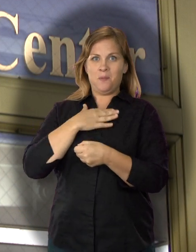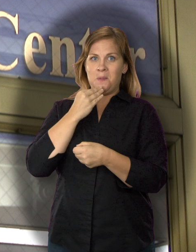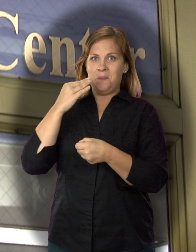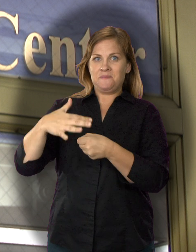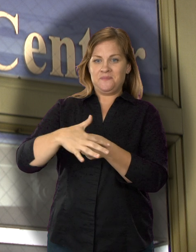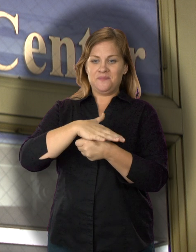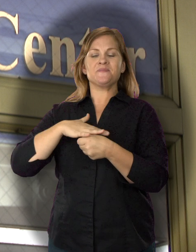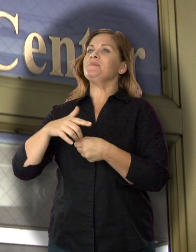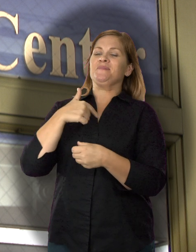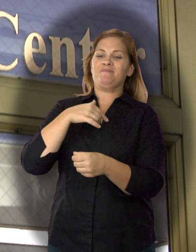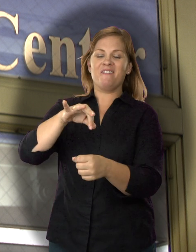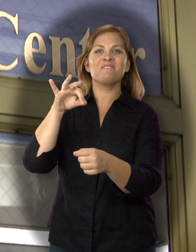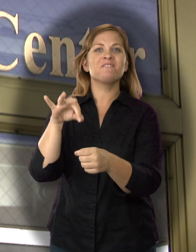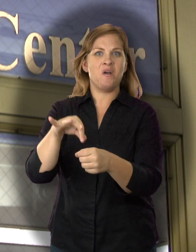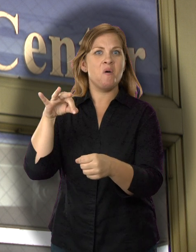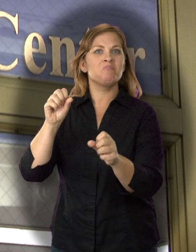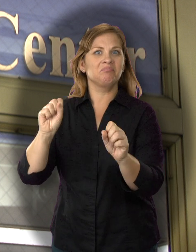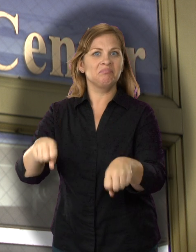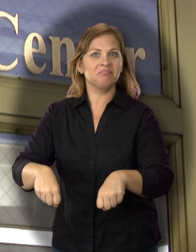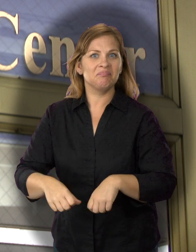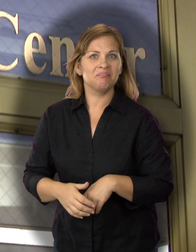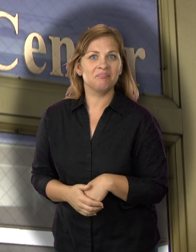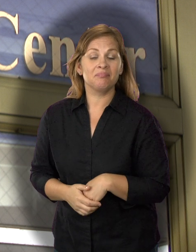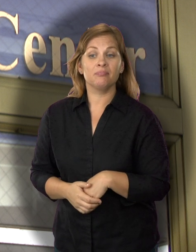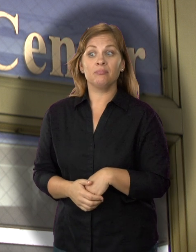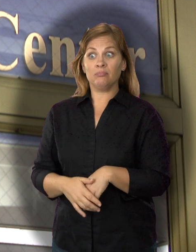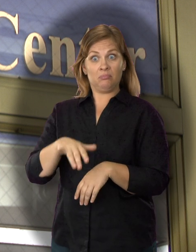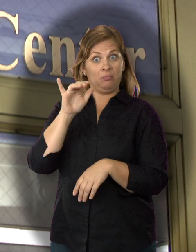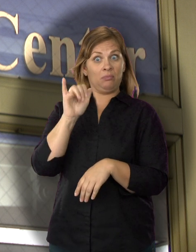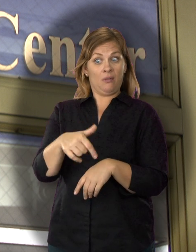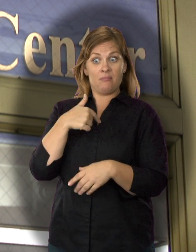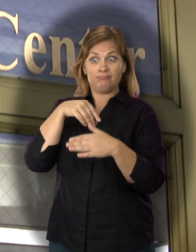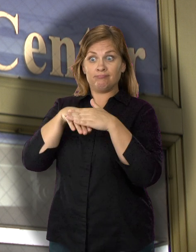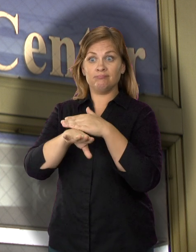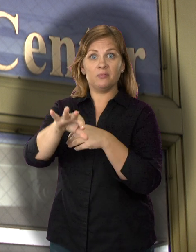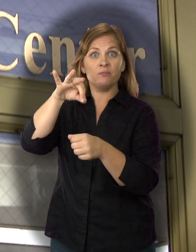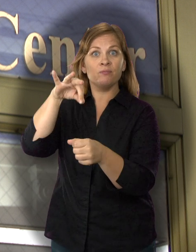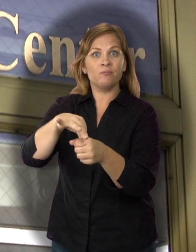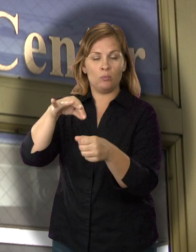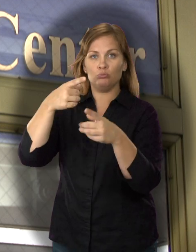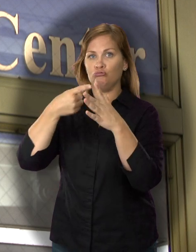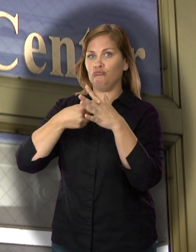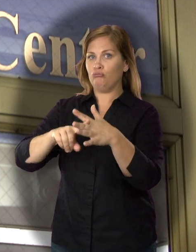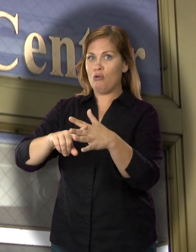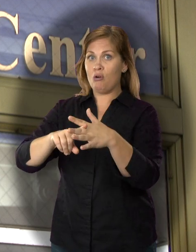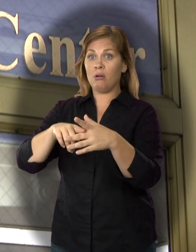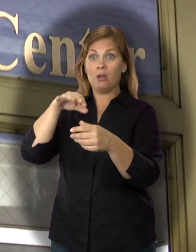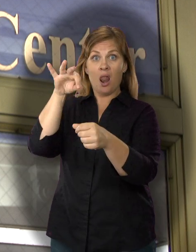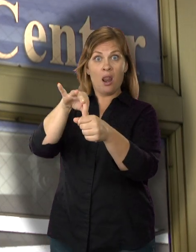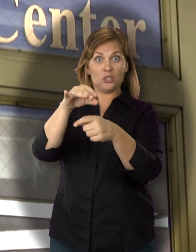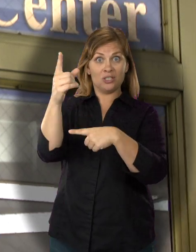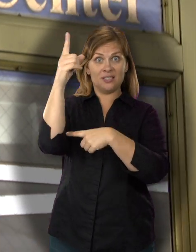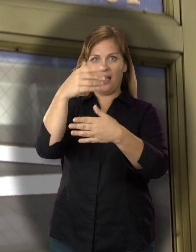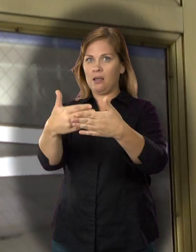In person voting is available beginning six weeks before Election Day.